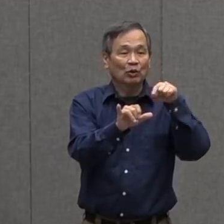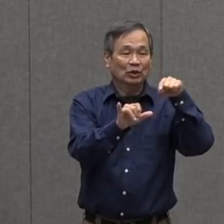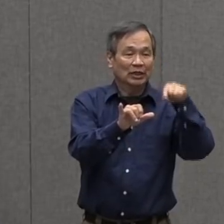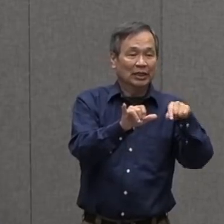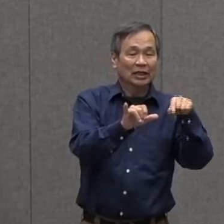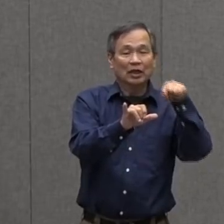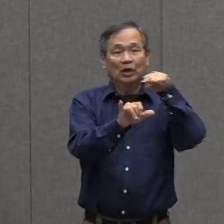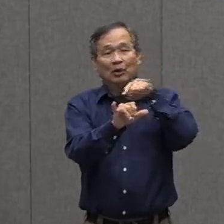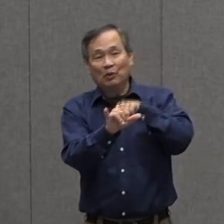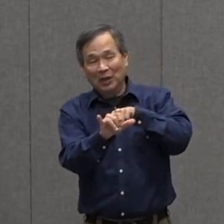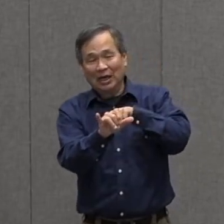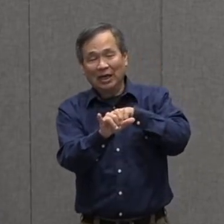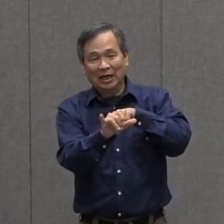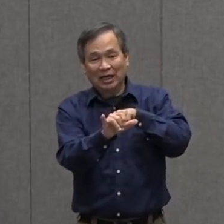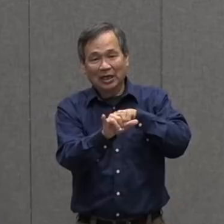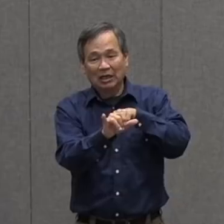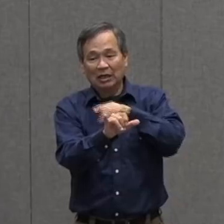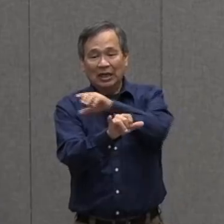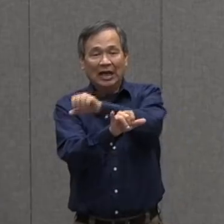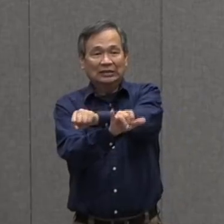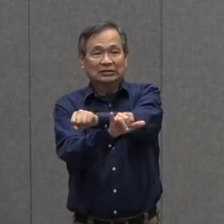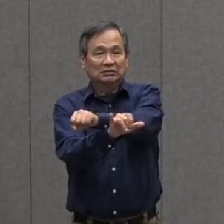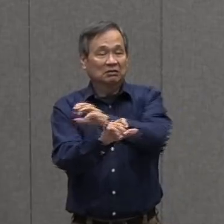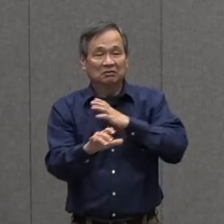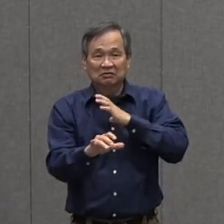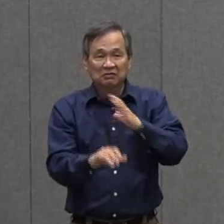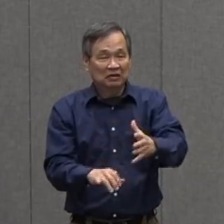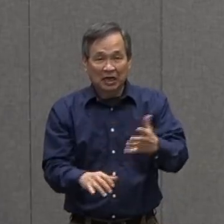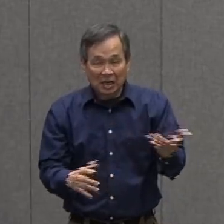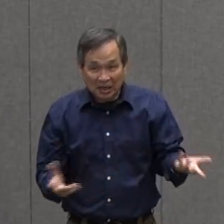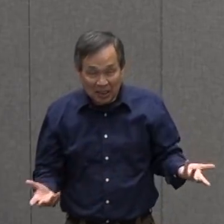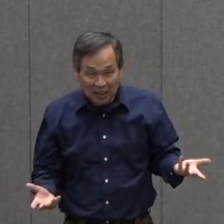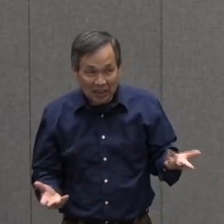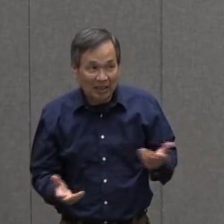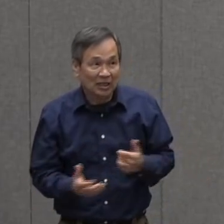we're just gonna add an S, like that word keys.